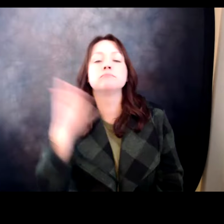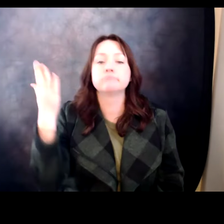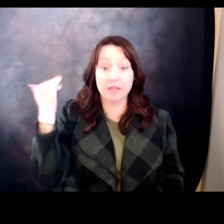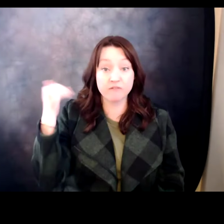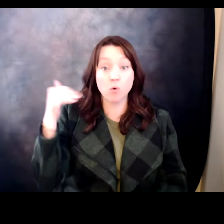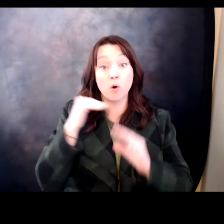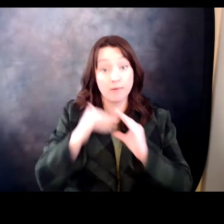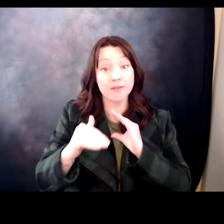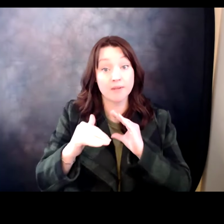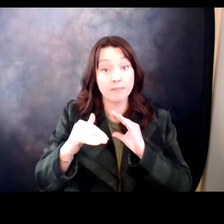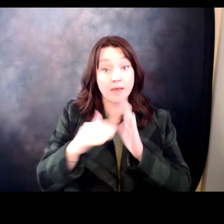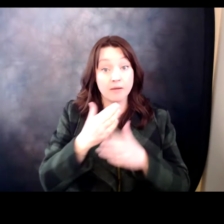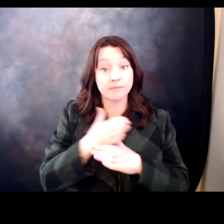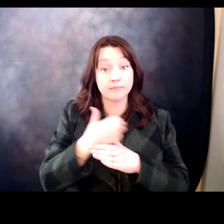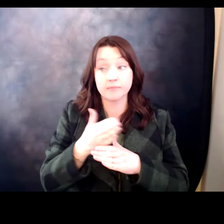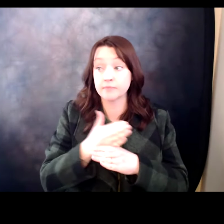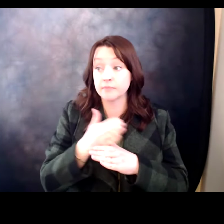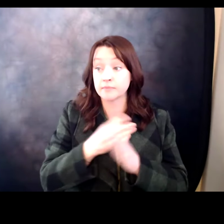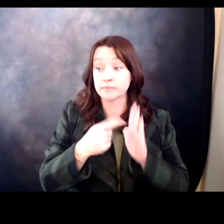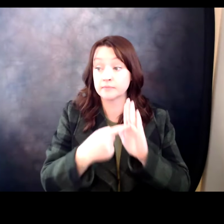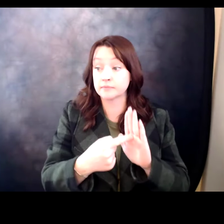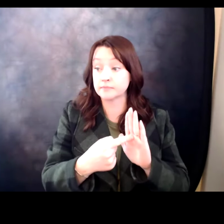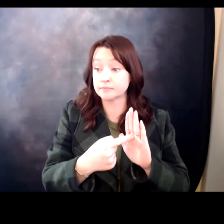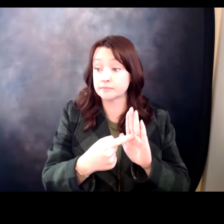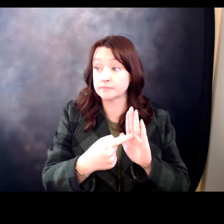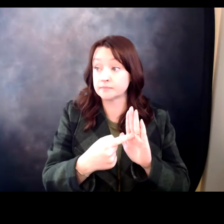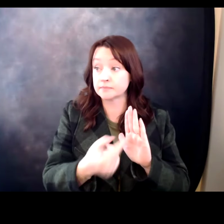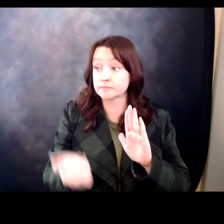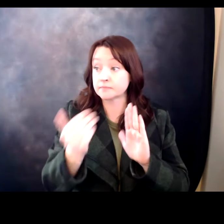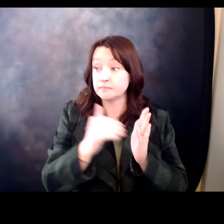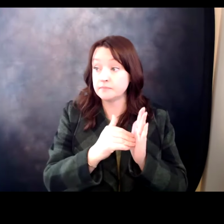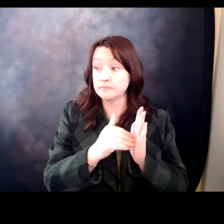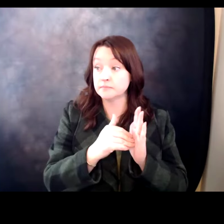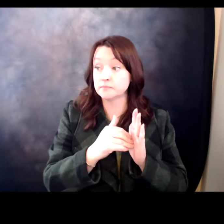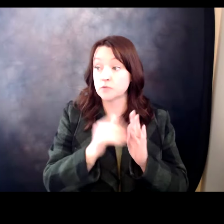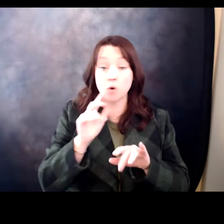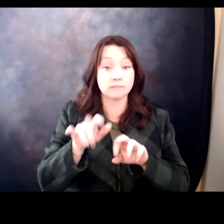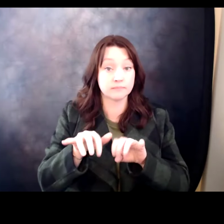address there. Um, if you want to if you want to if you want to drop it in the chat,